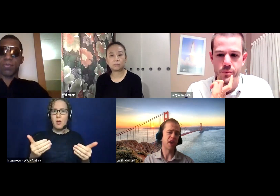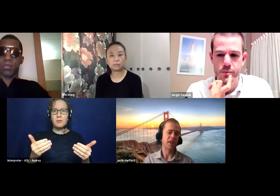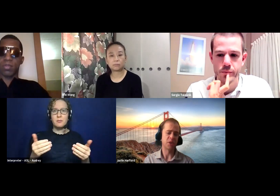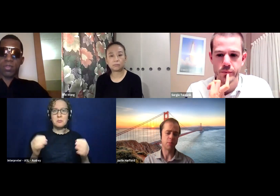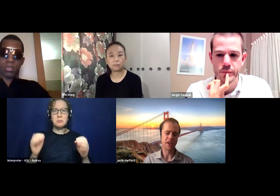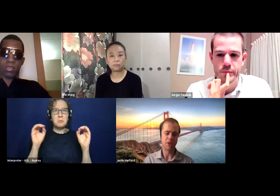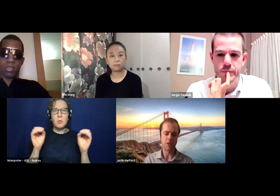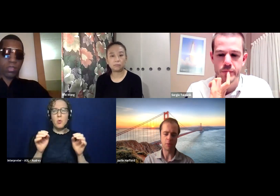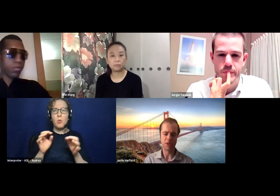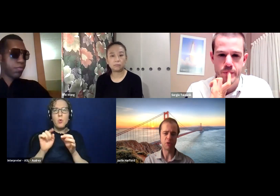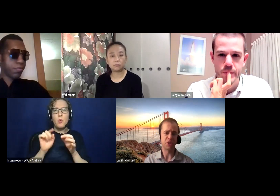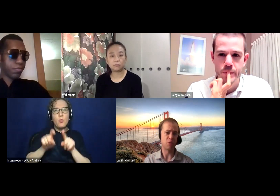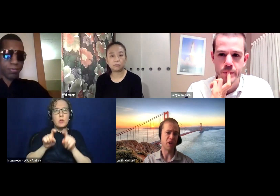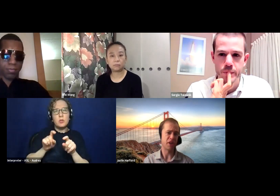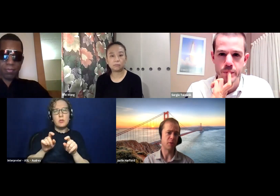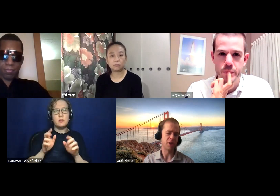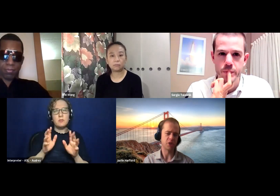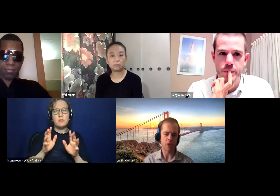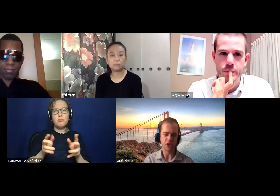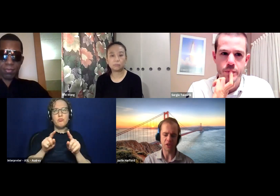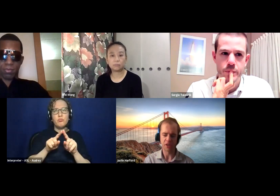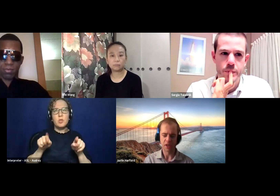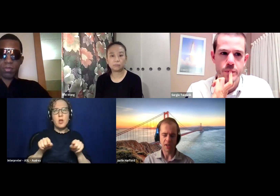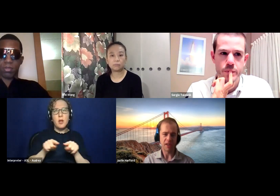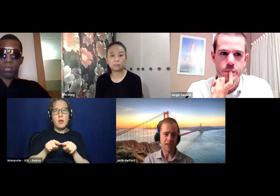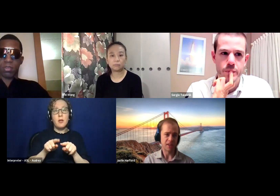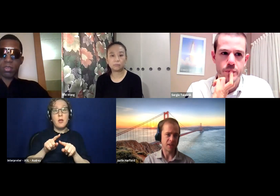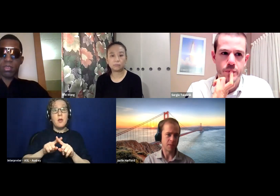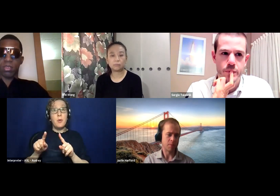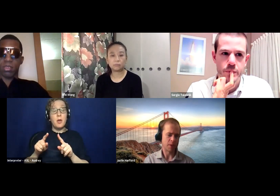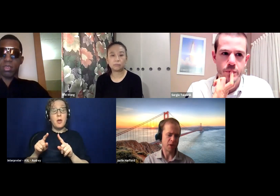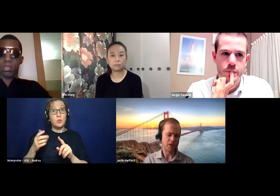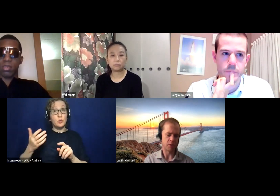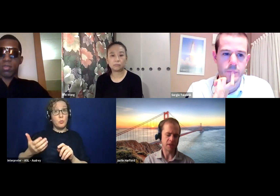chat but there was an interesting one in the registration, and I'm going to go ahead and